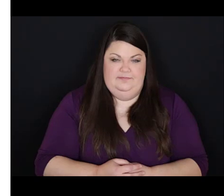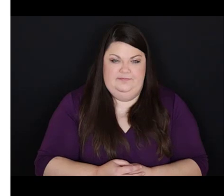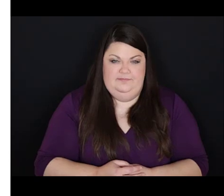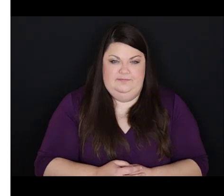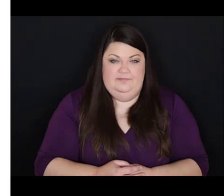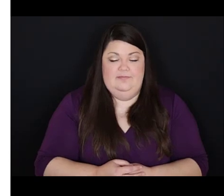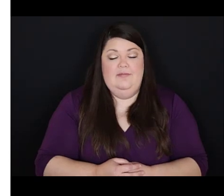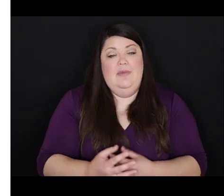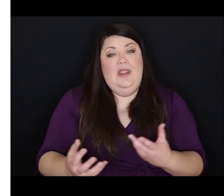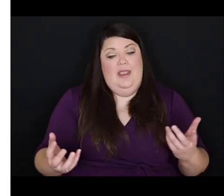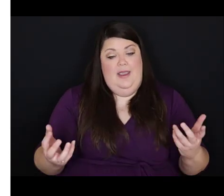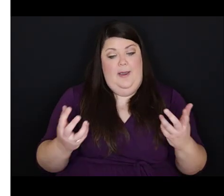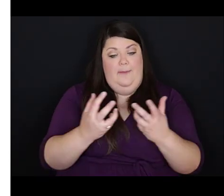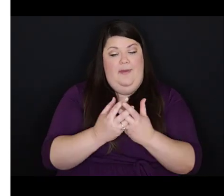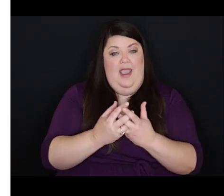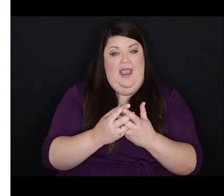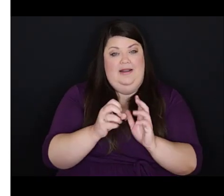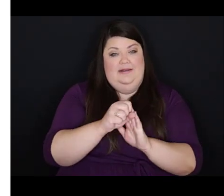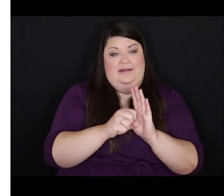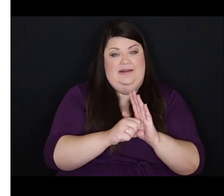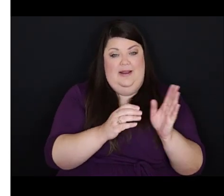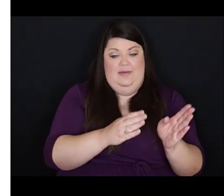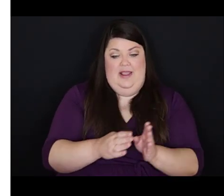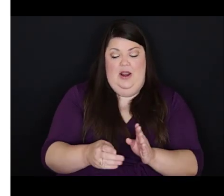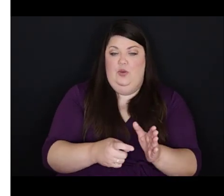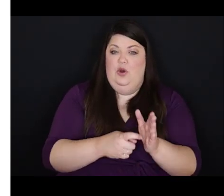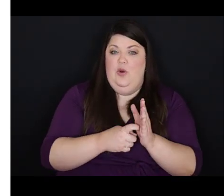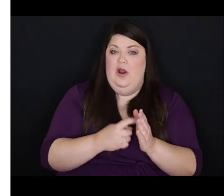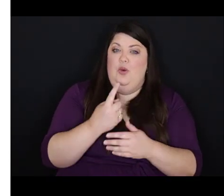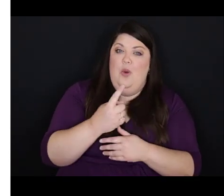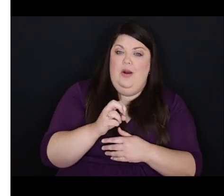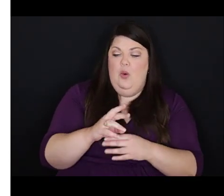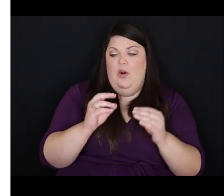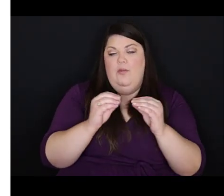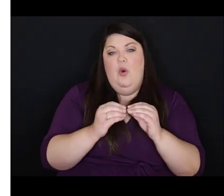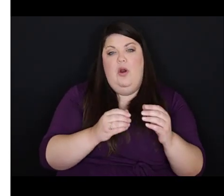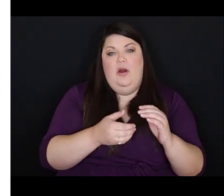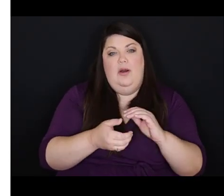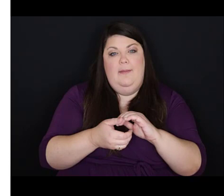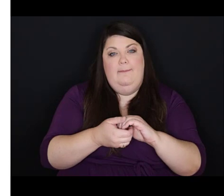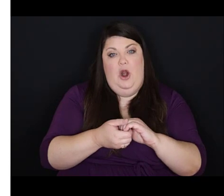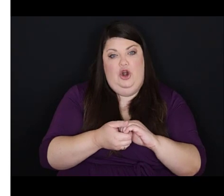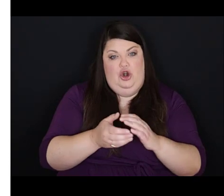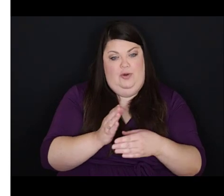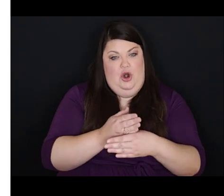A Combined State Plan requires one or more partners, in addition to the six